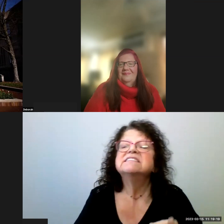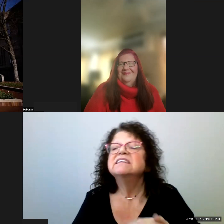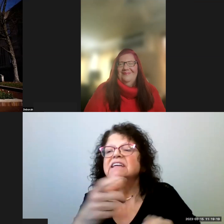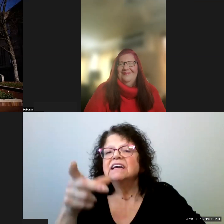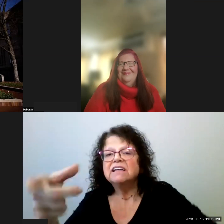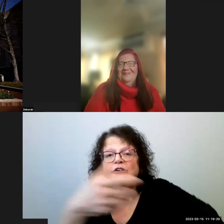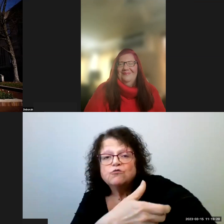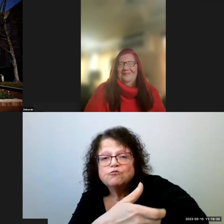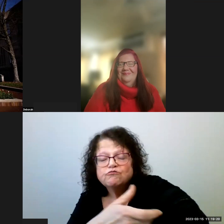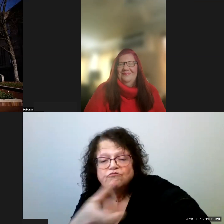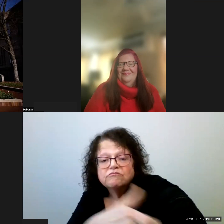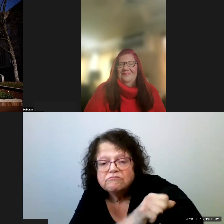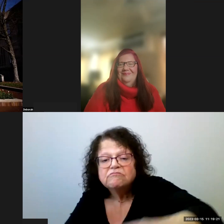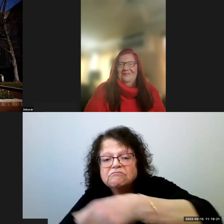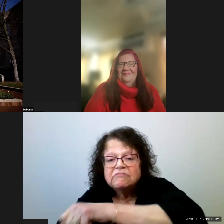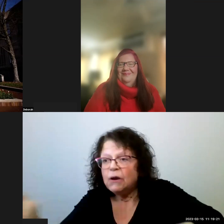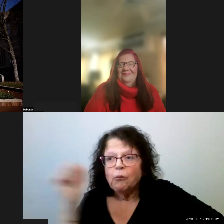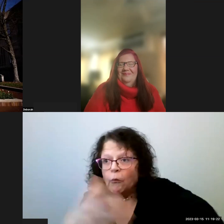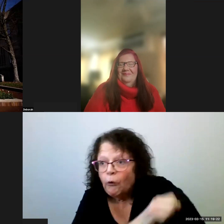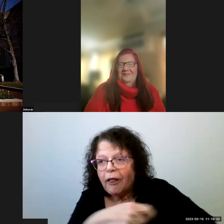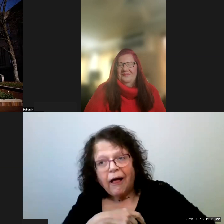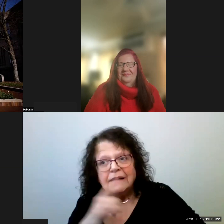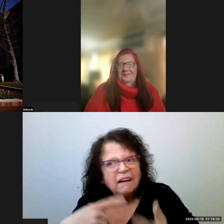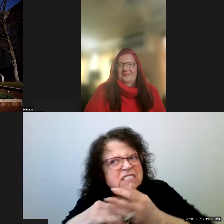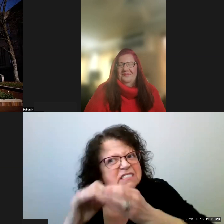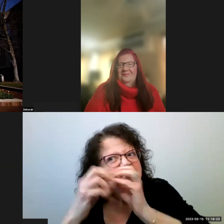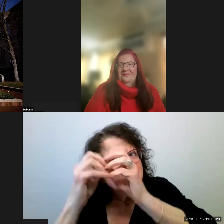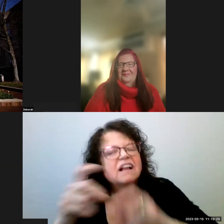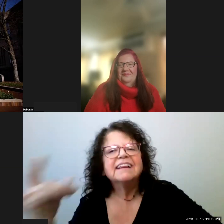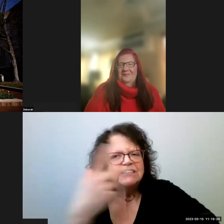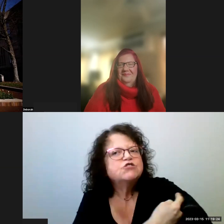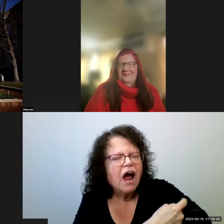I had a few words with them, but they got the shot. So that's all that matters.